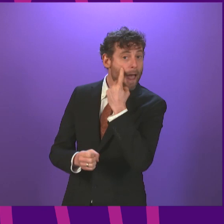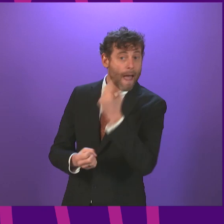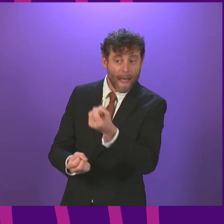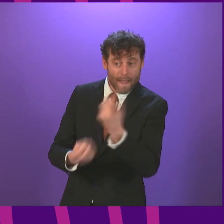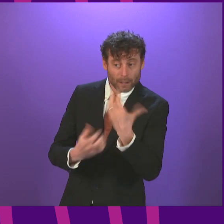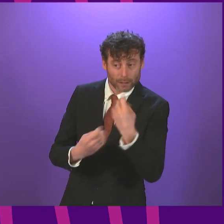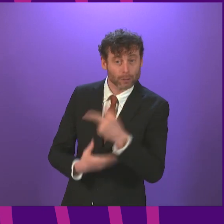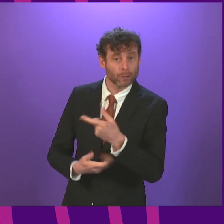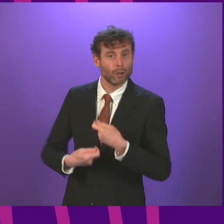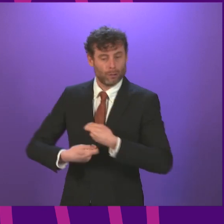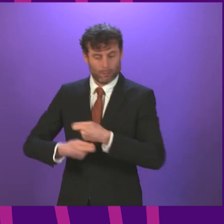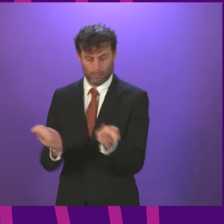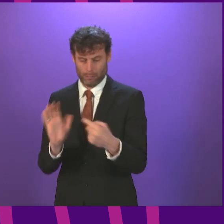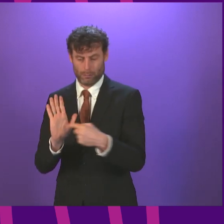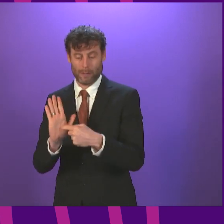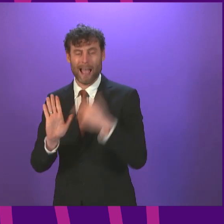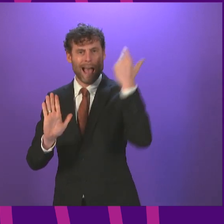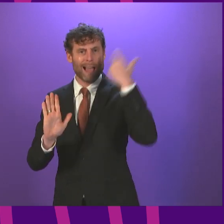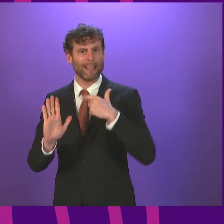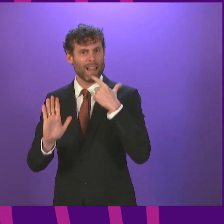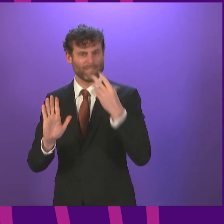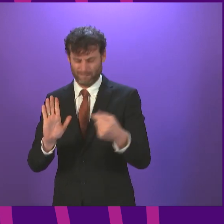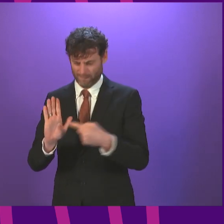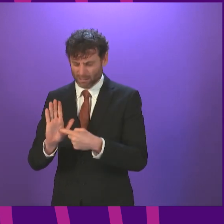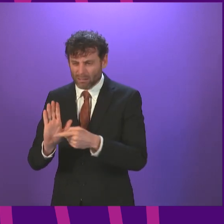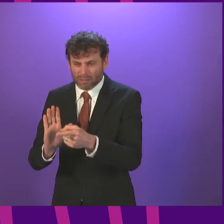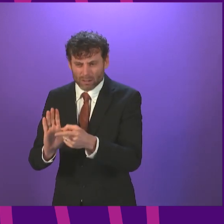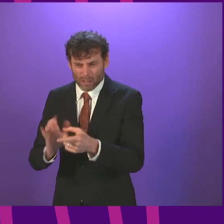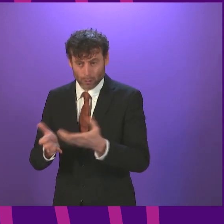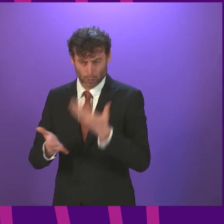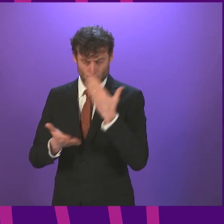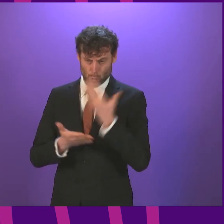advice that was even more damning than the last. I will ask the questions that the committee